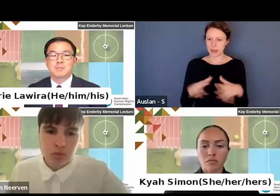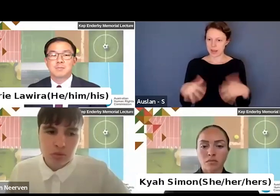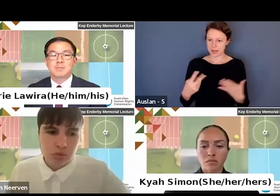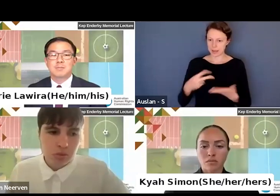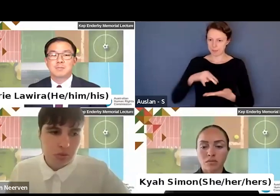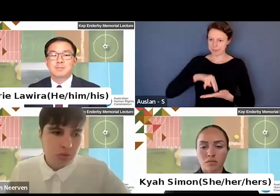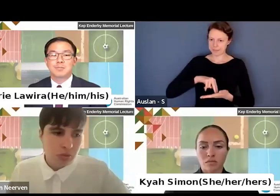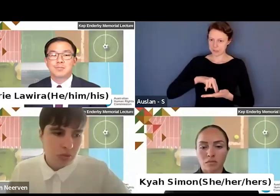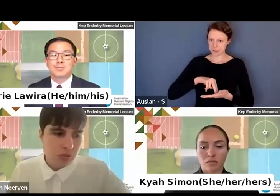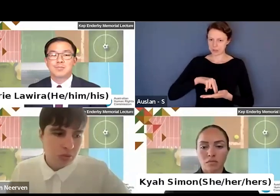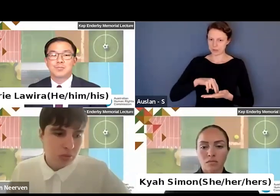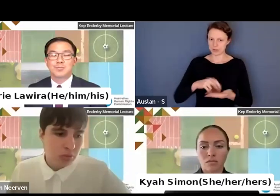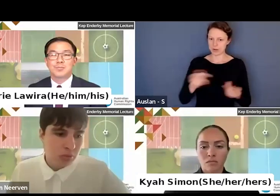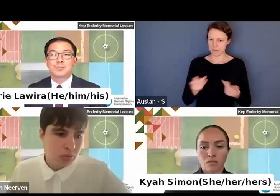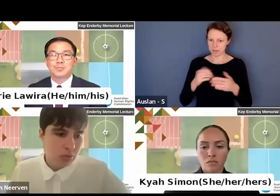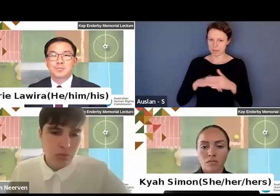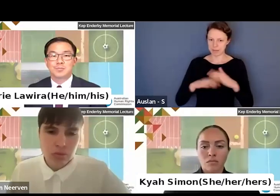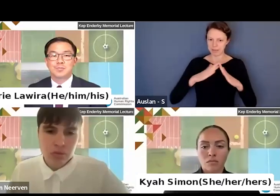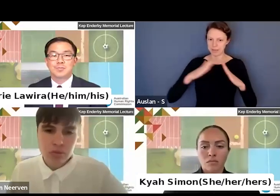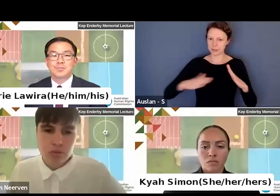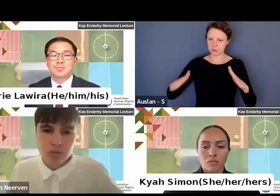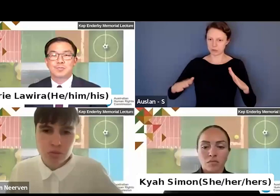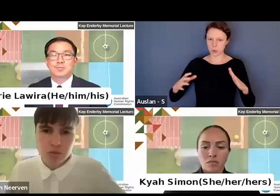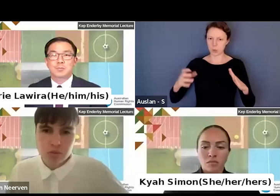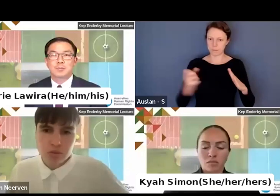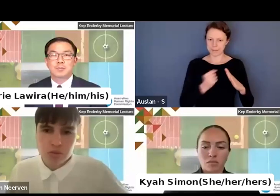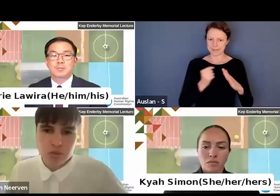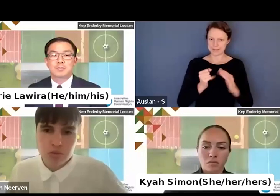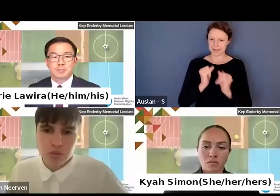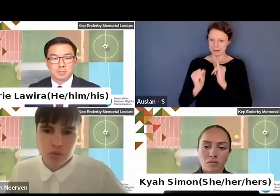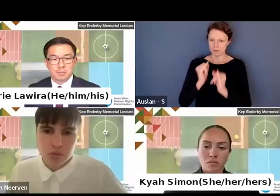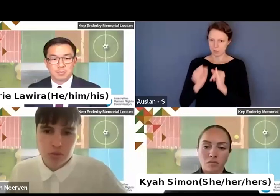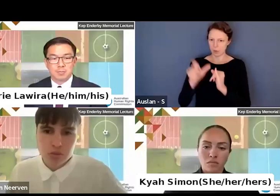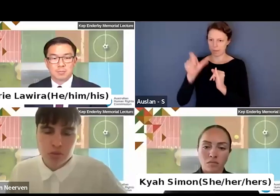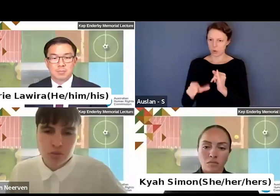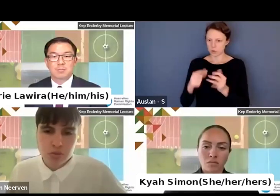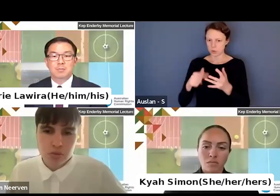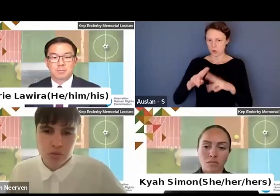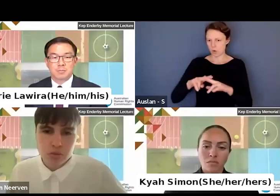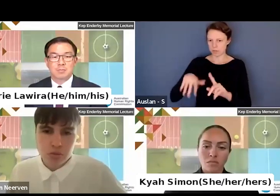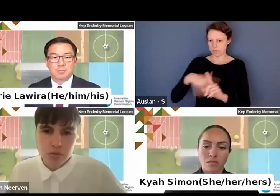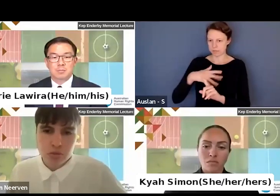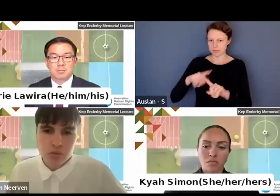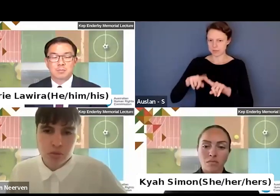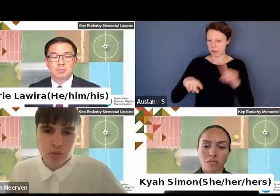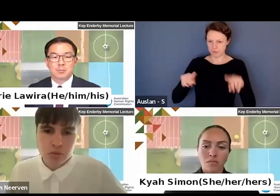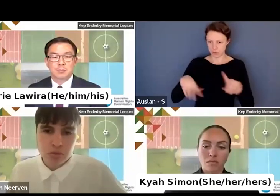in the industry, you interview a person of a diverse background, BAME back of just black ethnic minority background